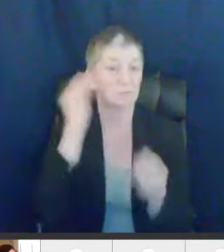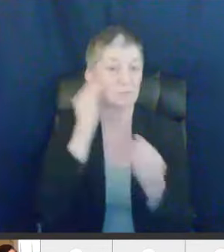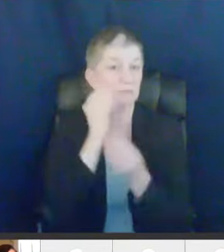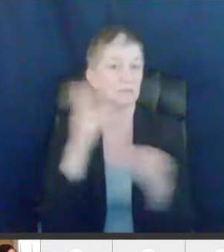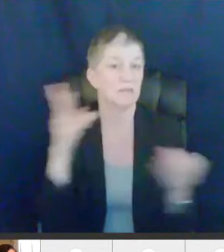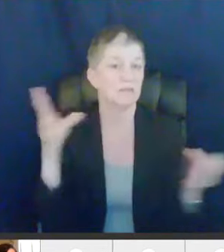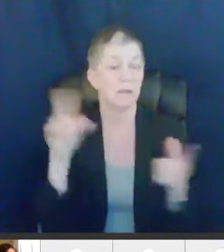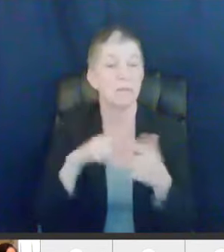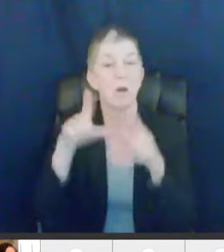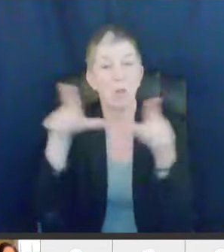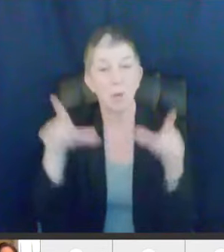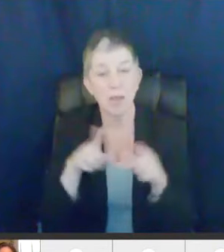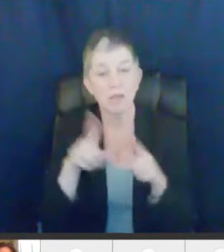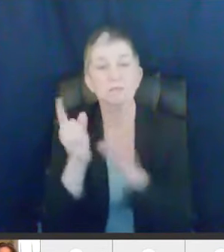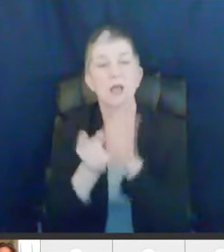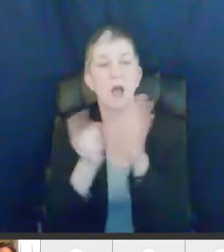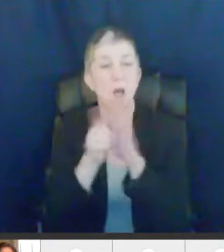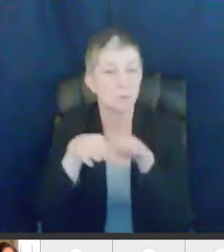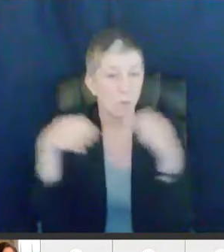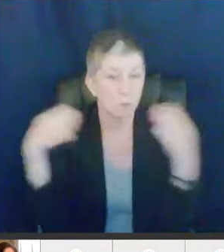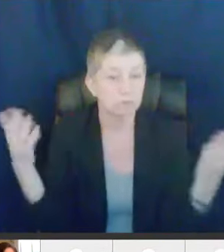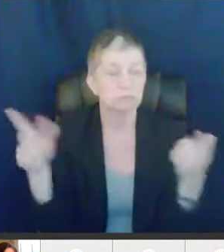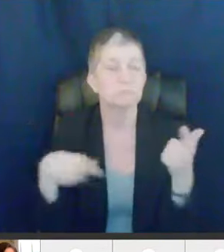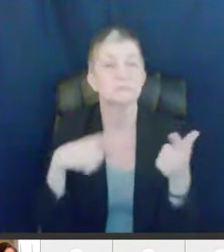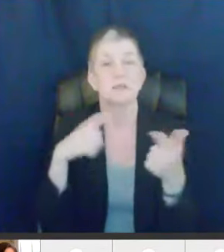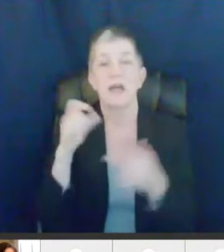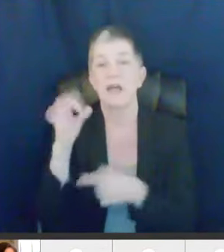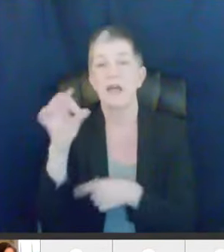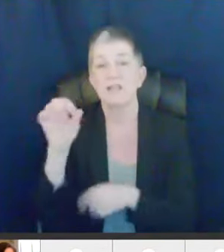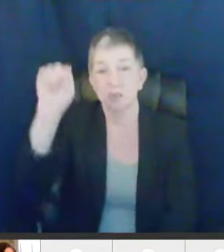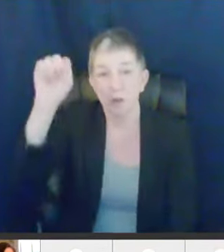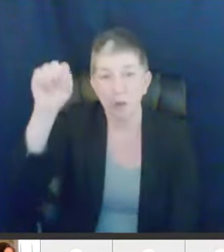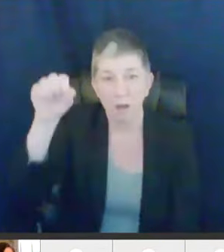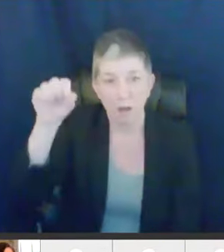at hours of operations and there is a drop out drive up or walk up